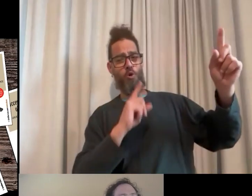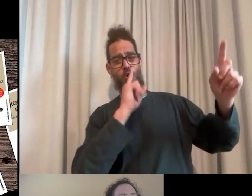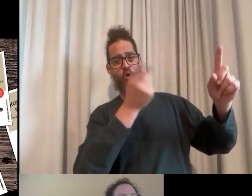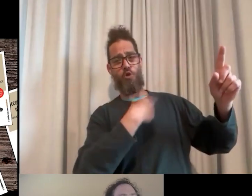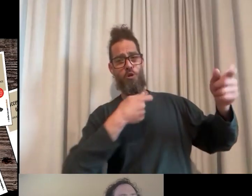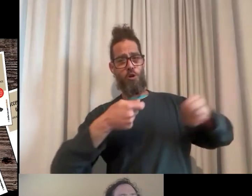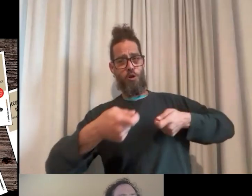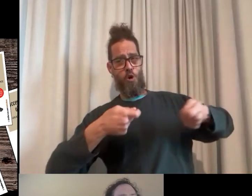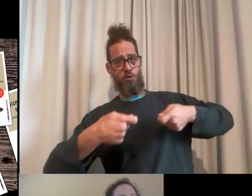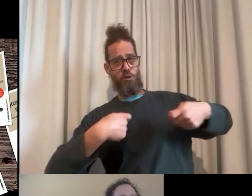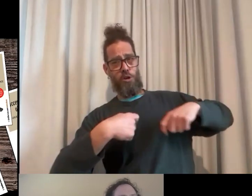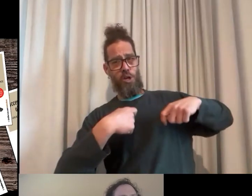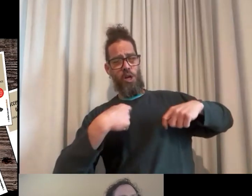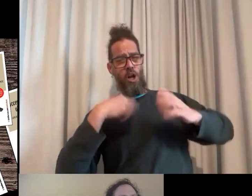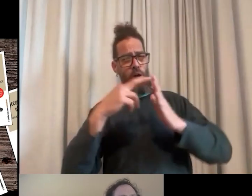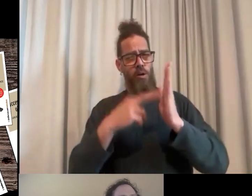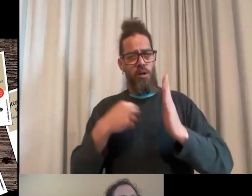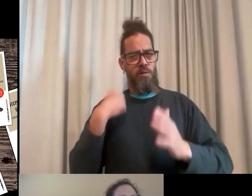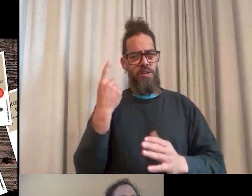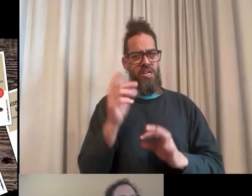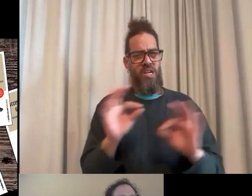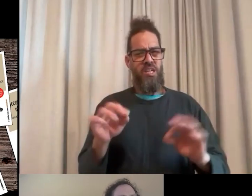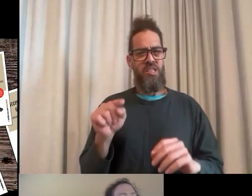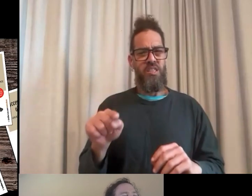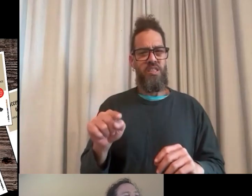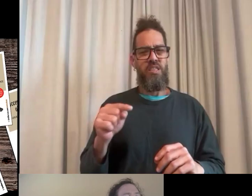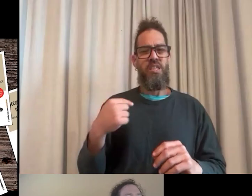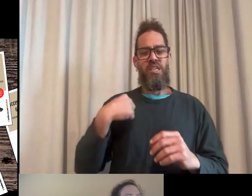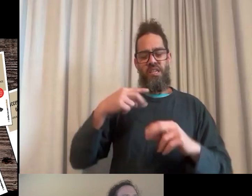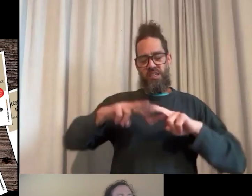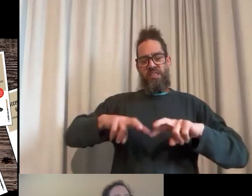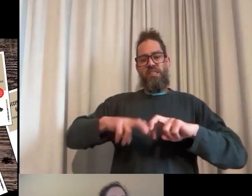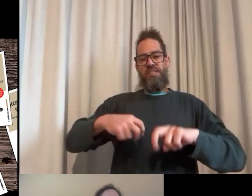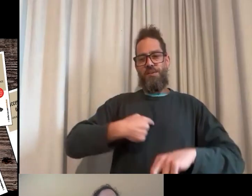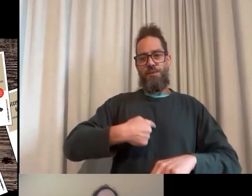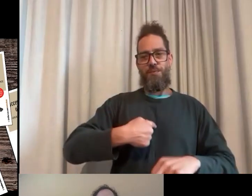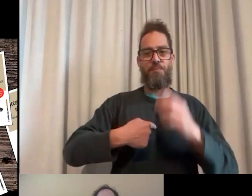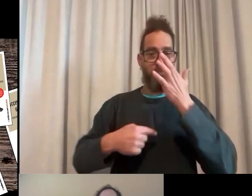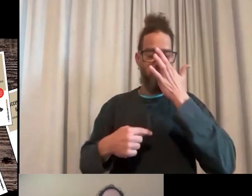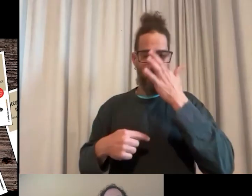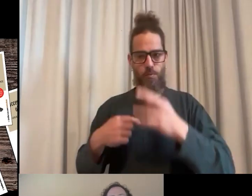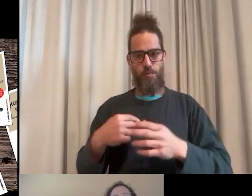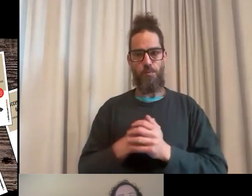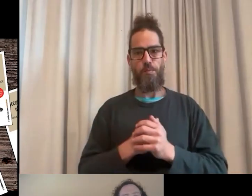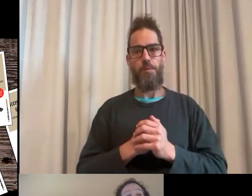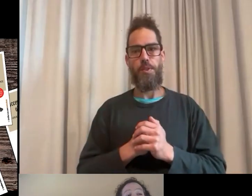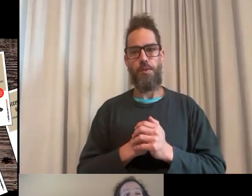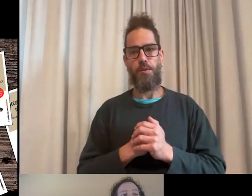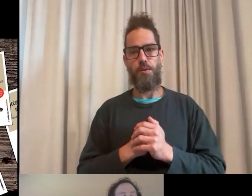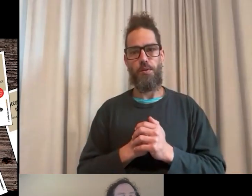or was it added by the regulators? So let me unpack this, because it's a great idea that you're trying to this out.